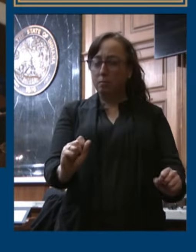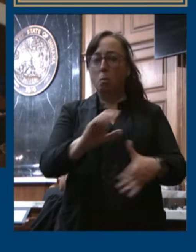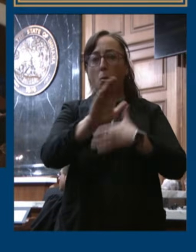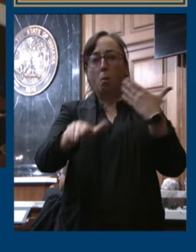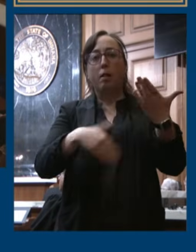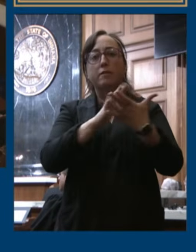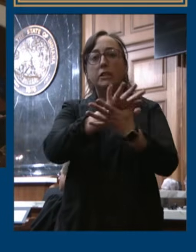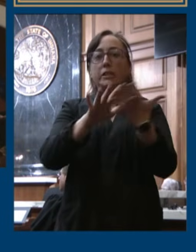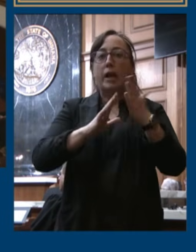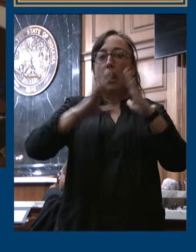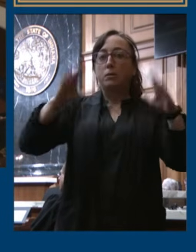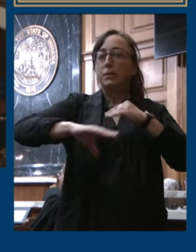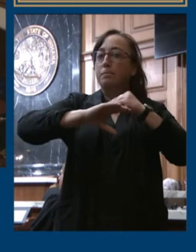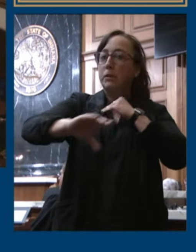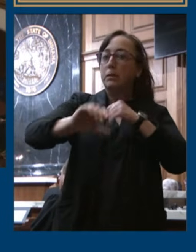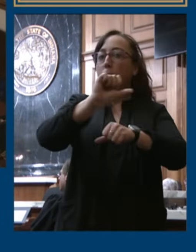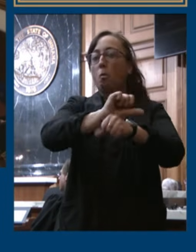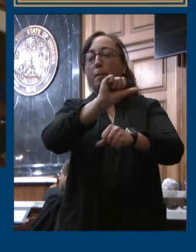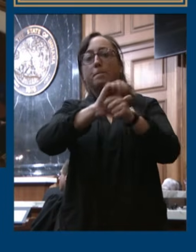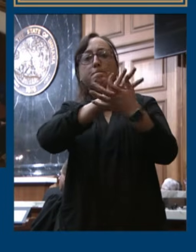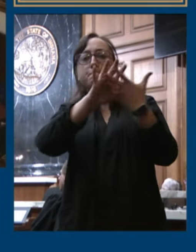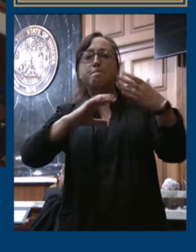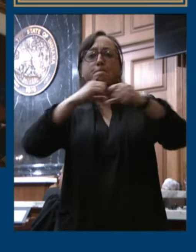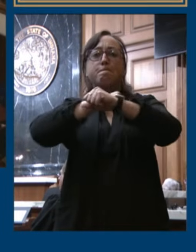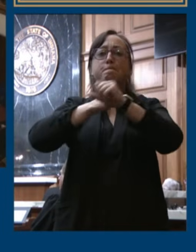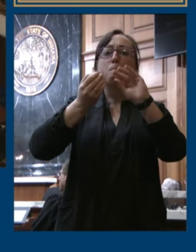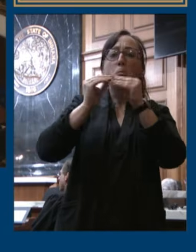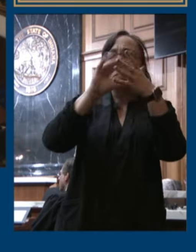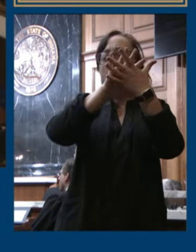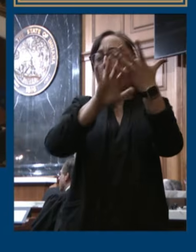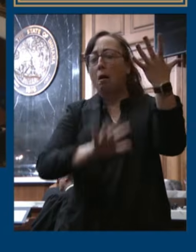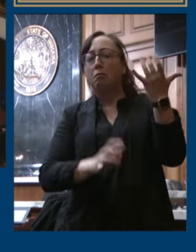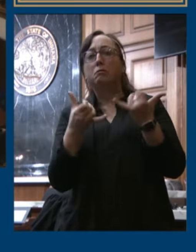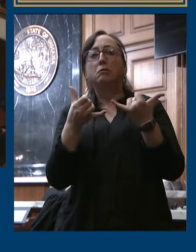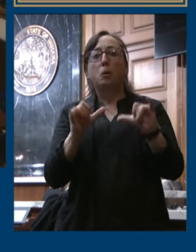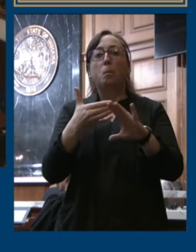STABILITY, EMPLOYMENT. AND STILL, I DON'T MAKE A PRE-TRIAL DECISION UNTIL I